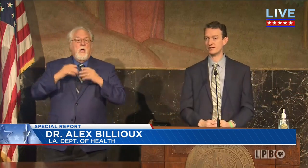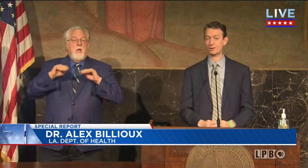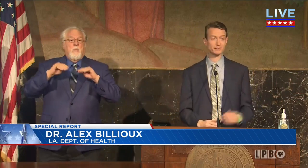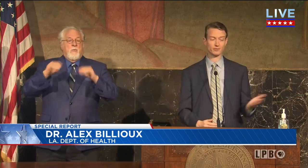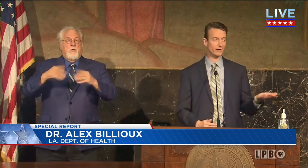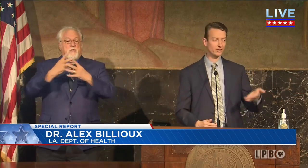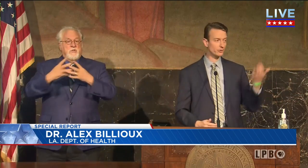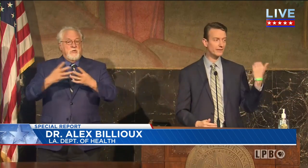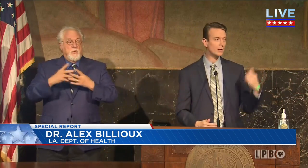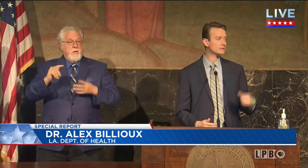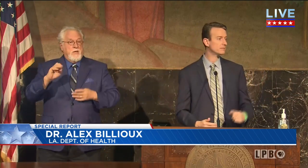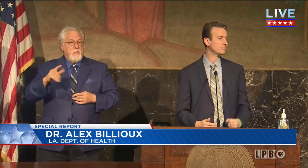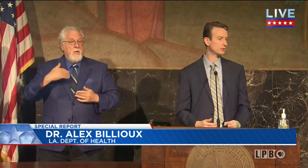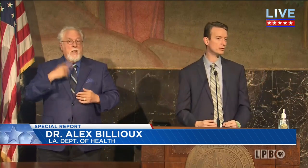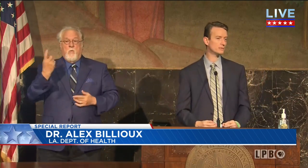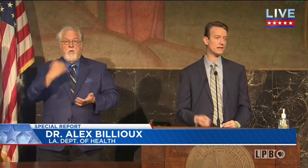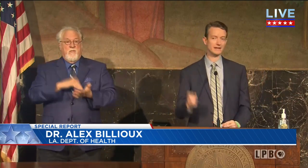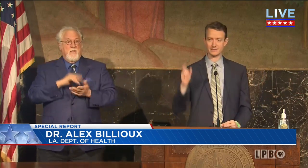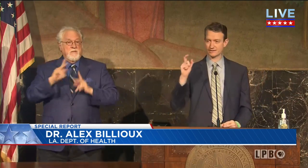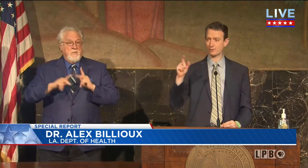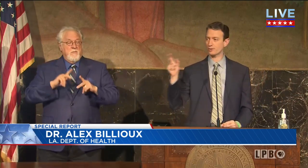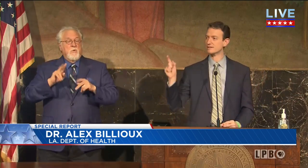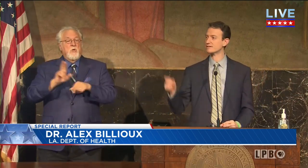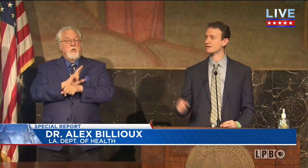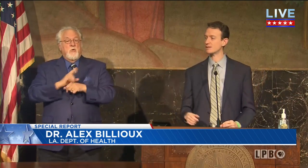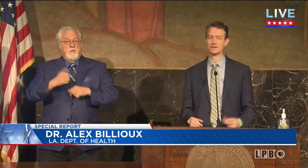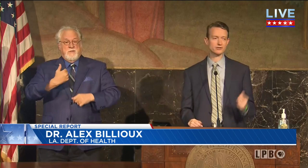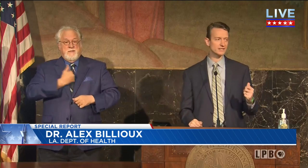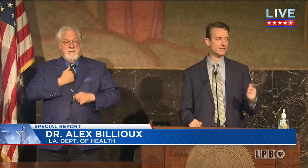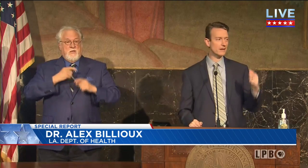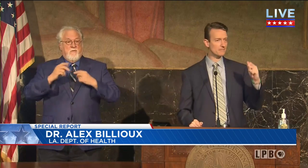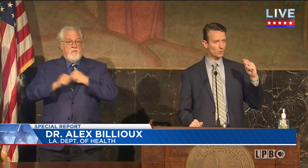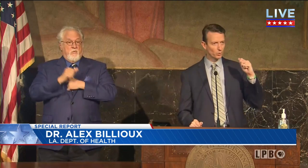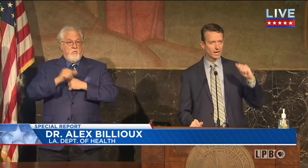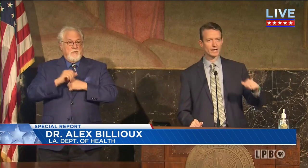INDIVIDUAL POWER TO CHANGE THIS DYNAMIC AND INDIVIDUAL RISK.